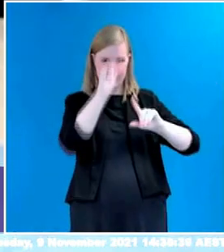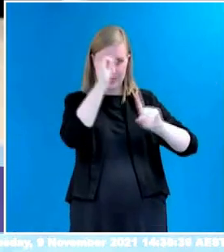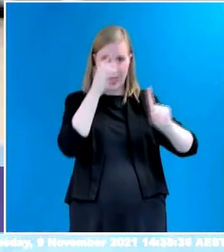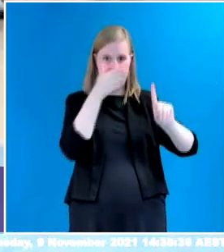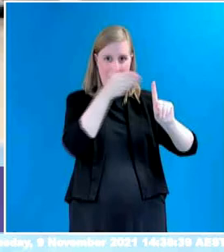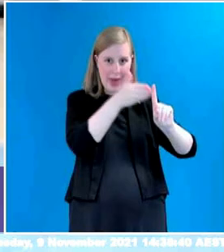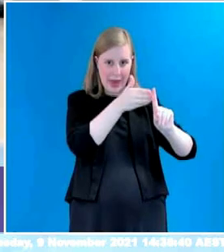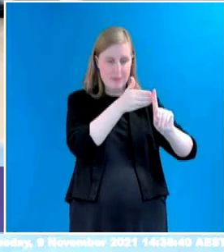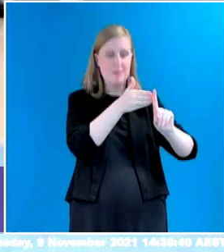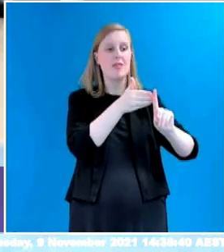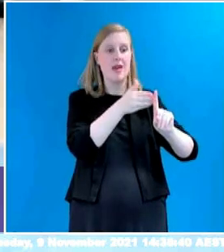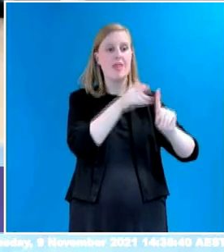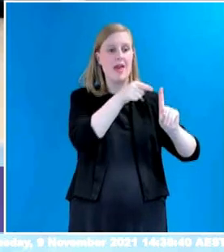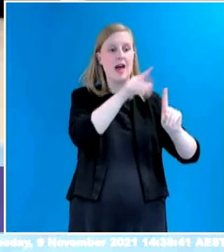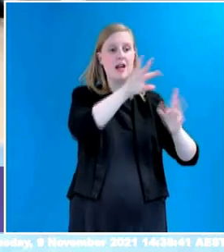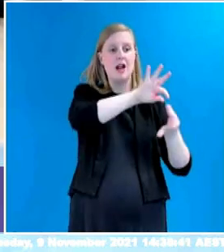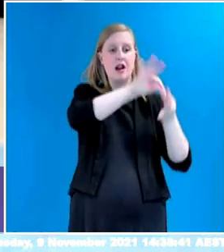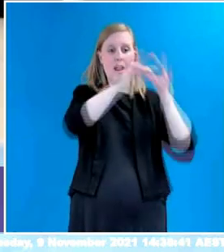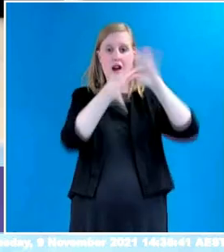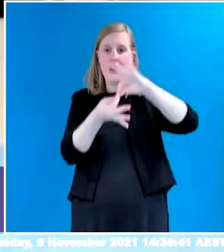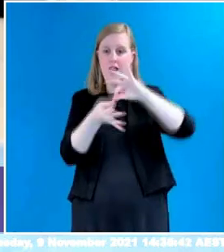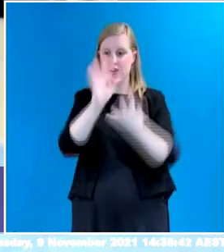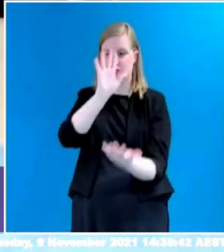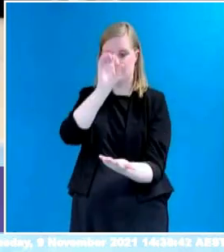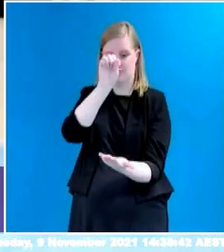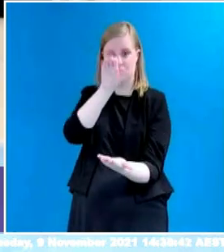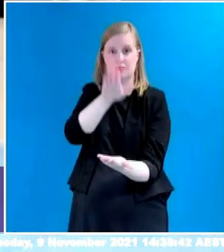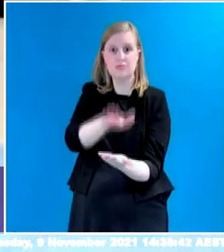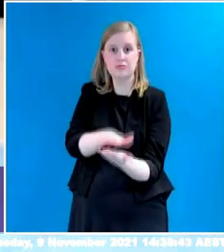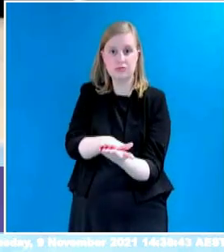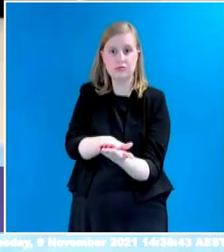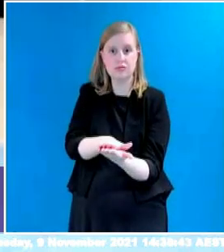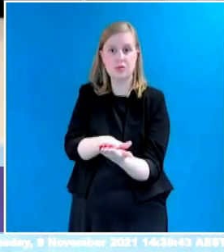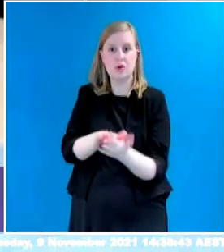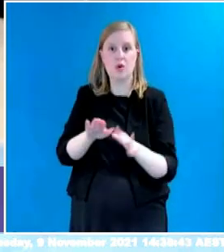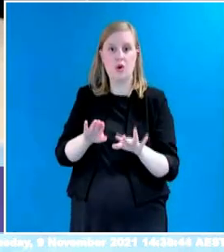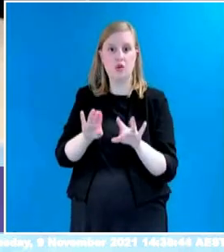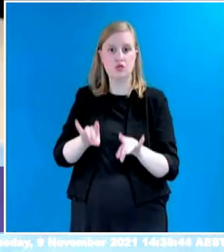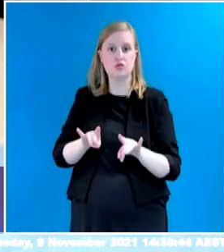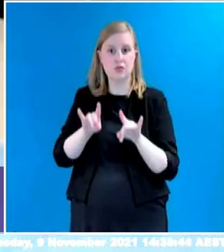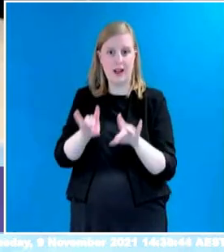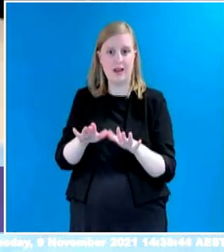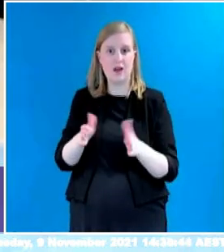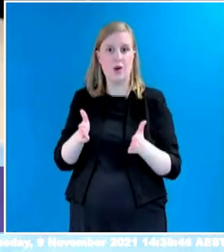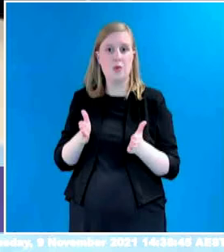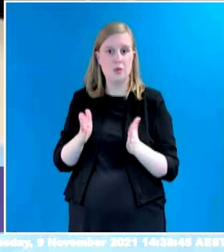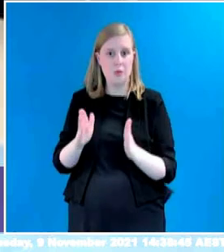translate it into a mechanism that is going to work in Australian law. So it can be quite difficult.